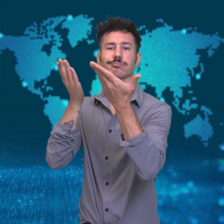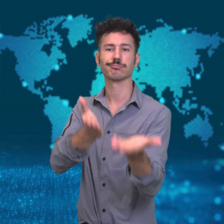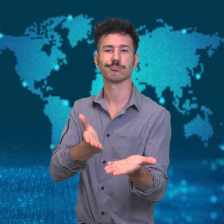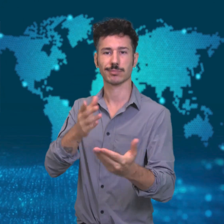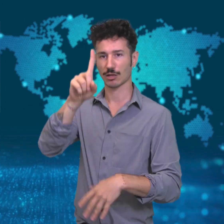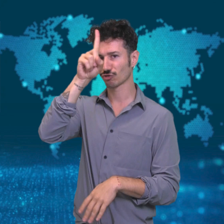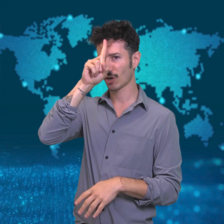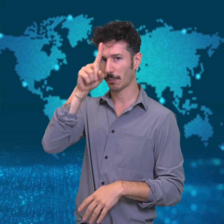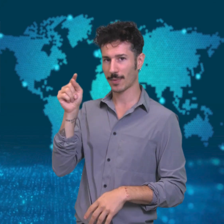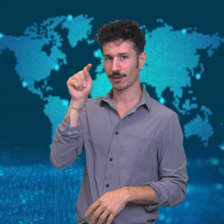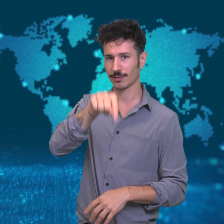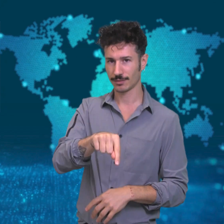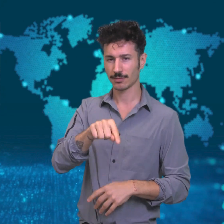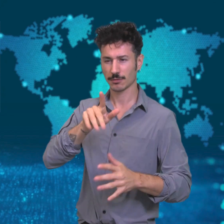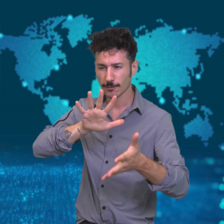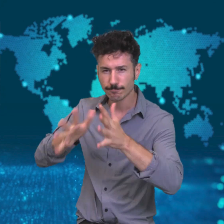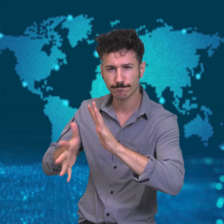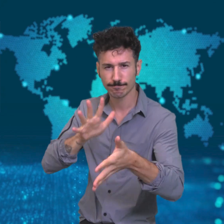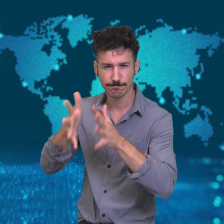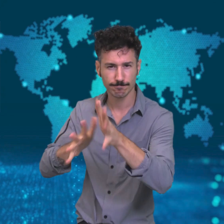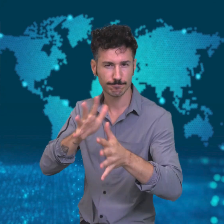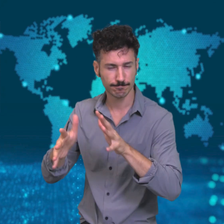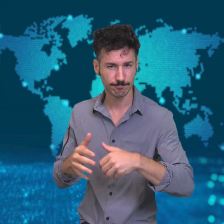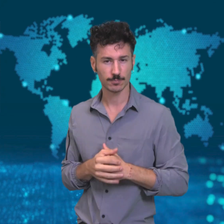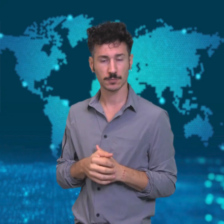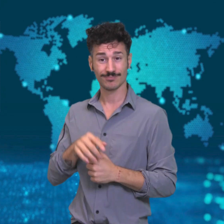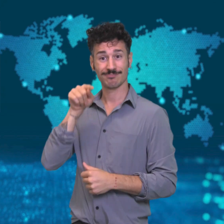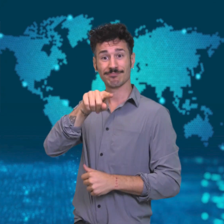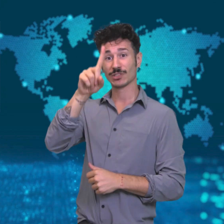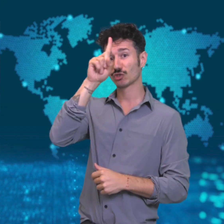Germany for medical treatment.